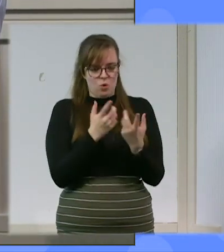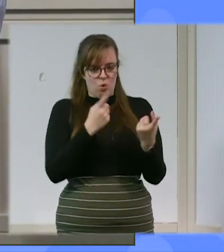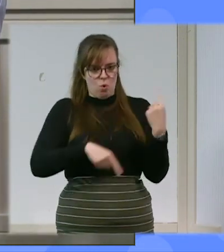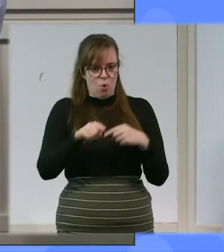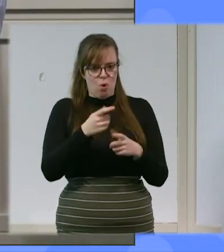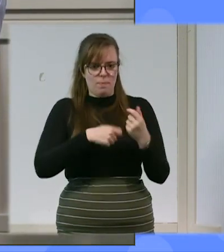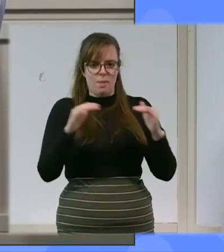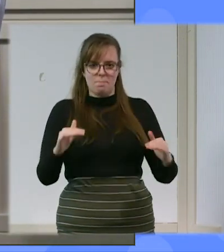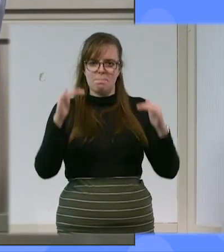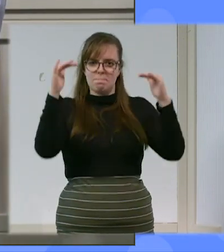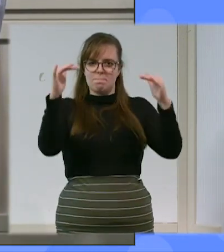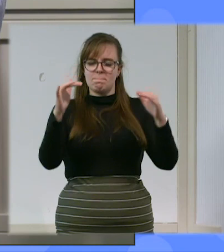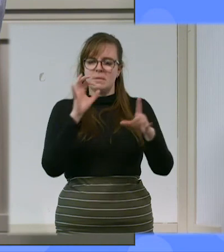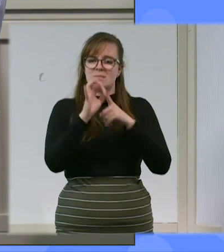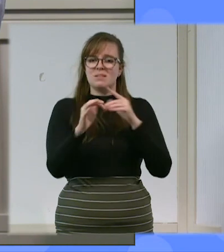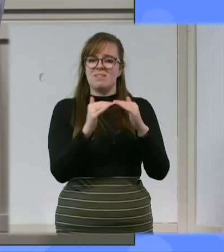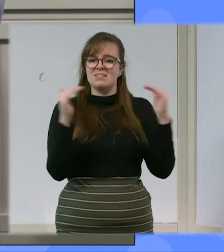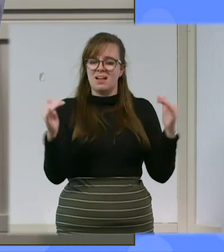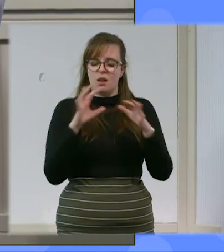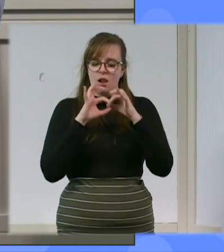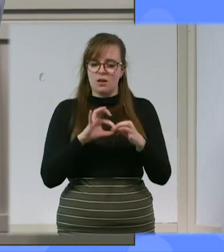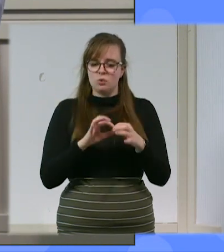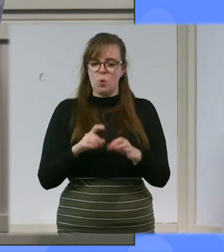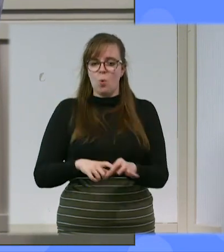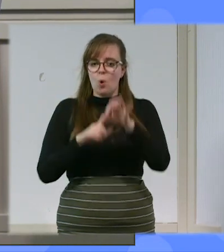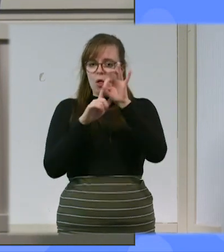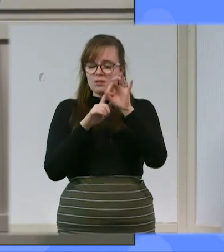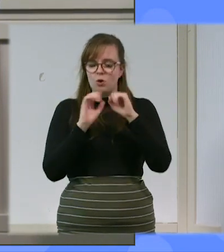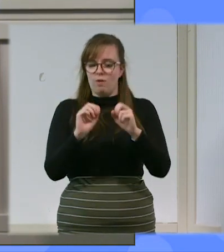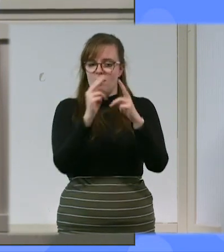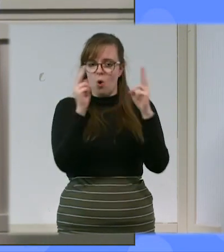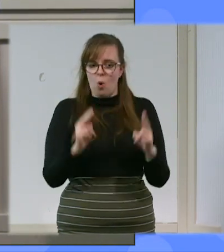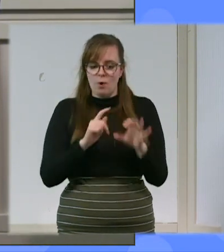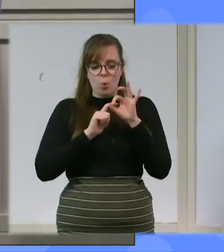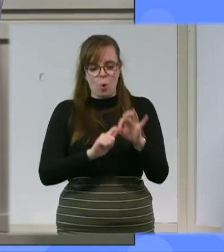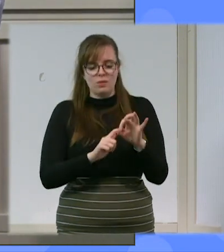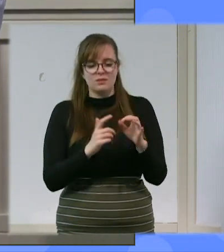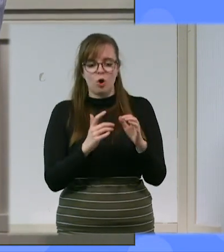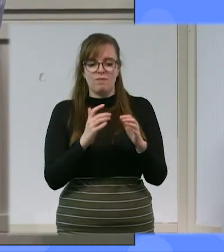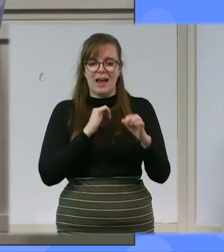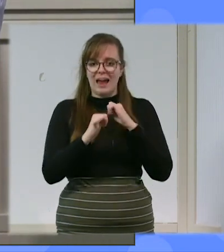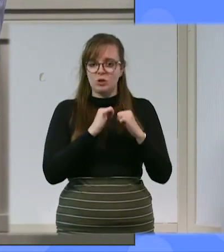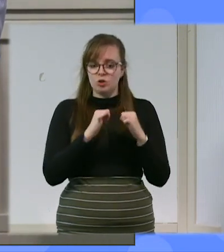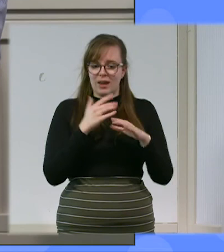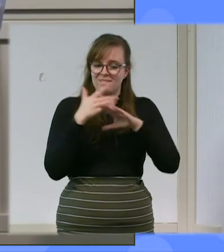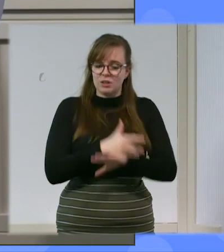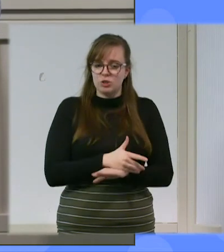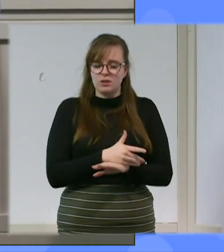standard in terms of the quality of that home in terms of the quality of the energy efficiency and that's something that different people are looking at